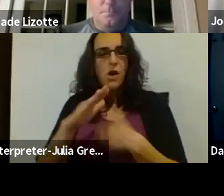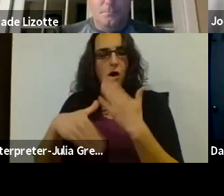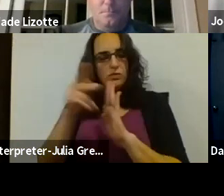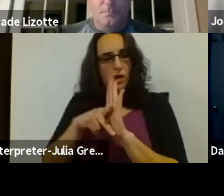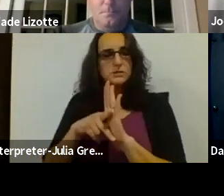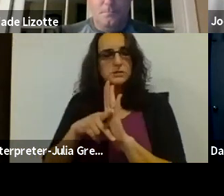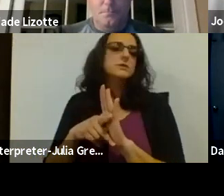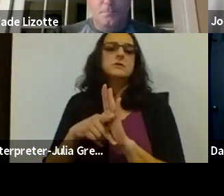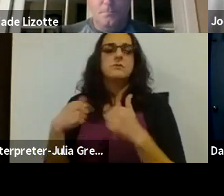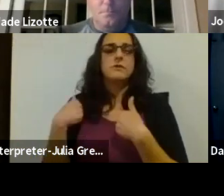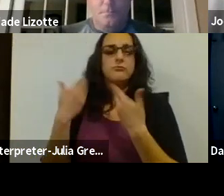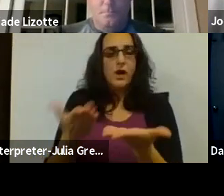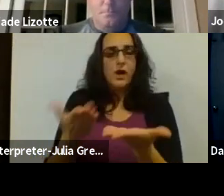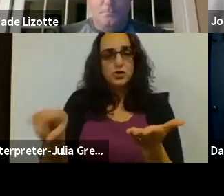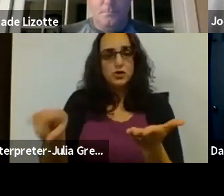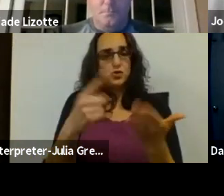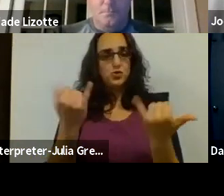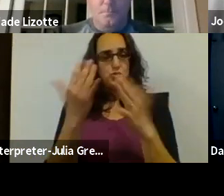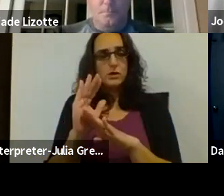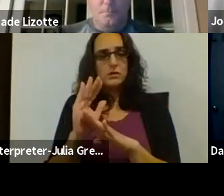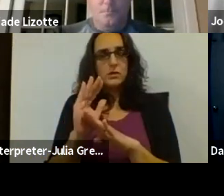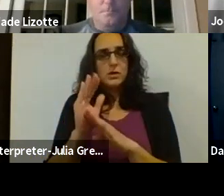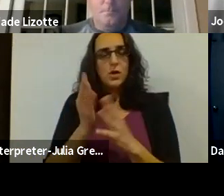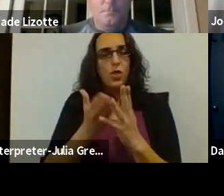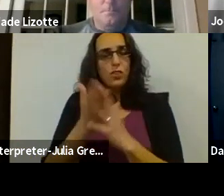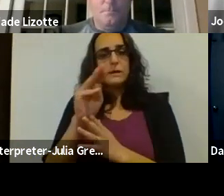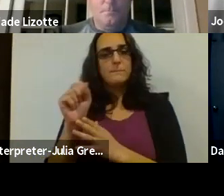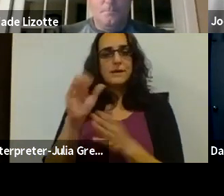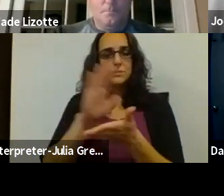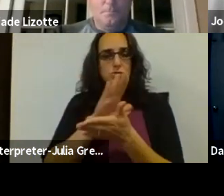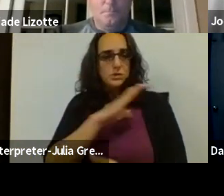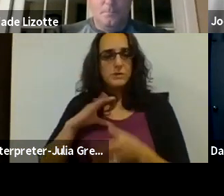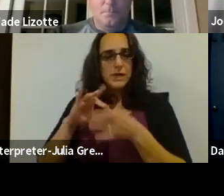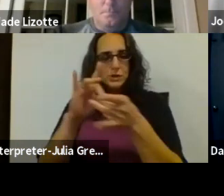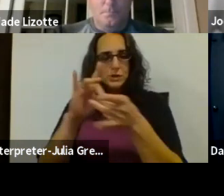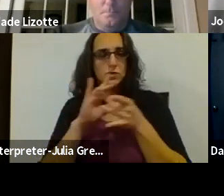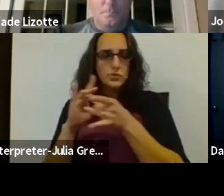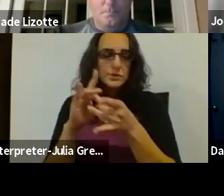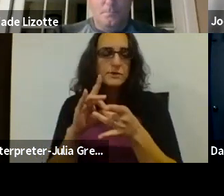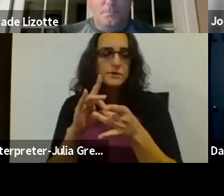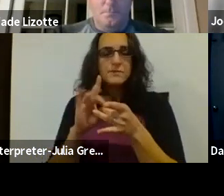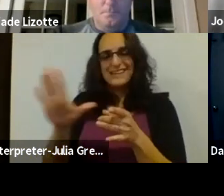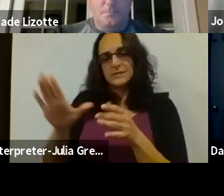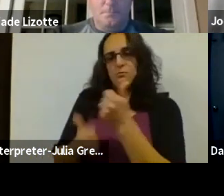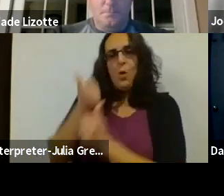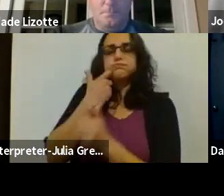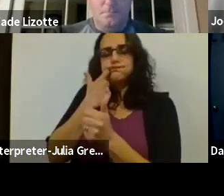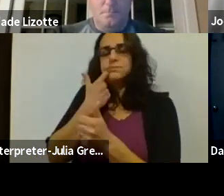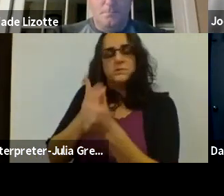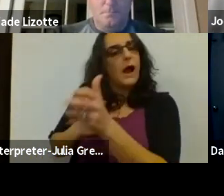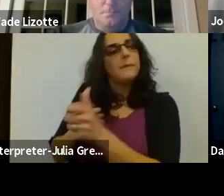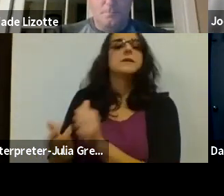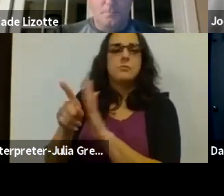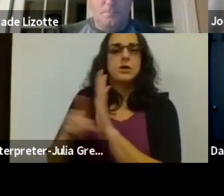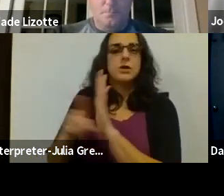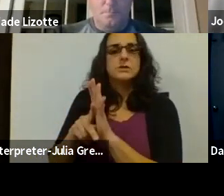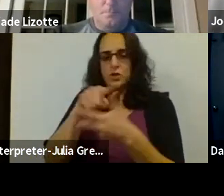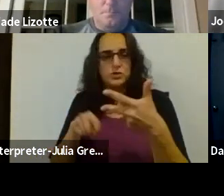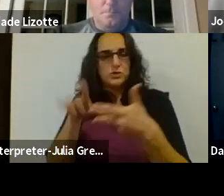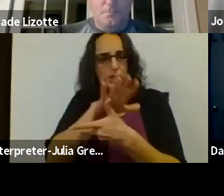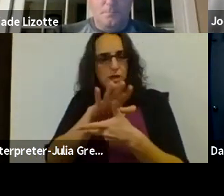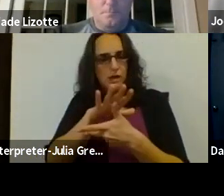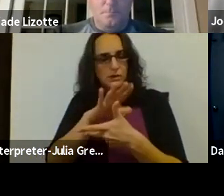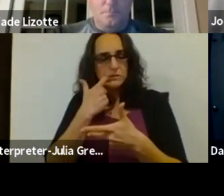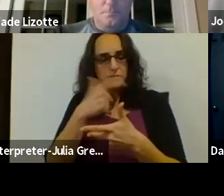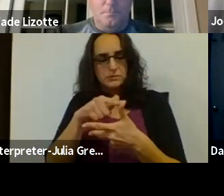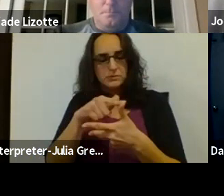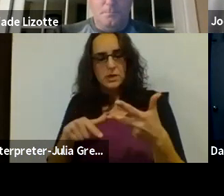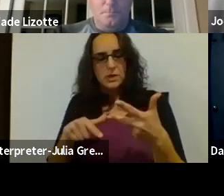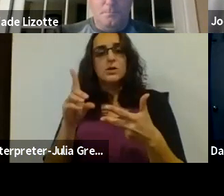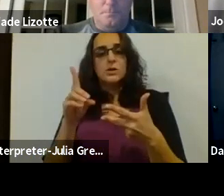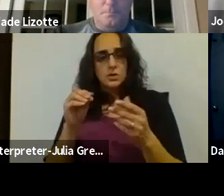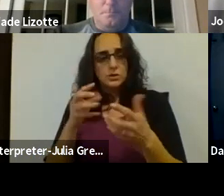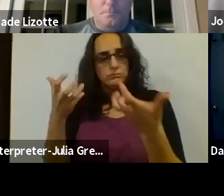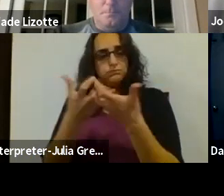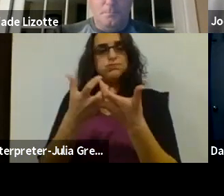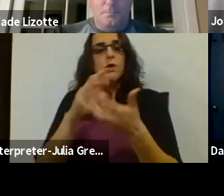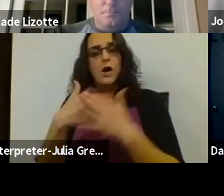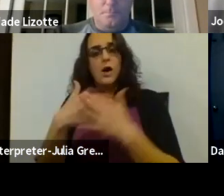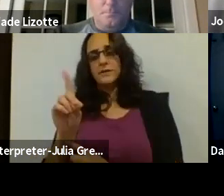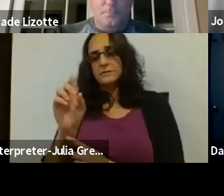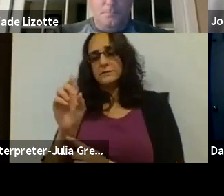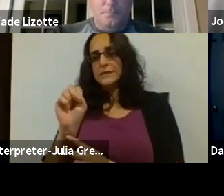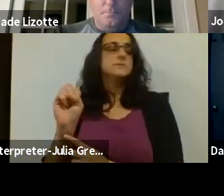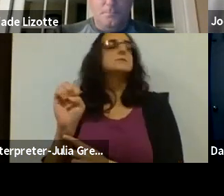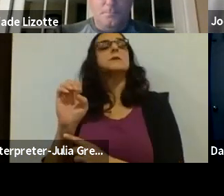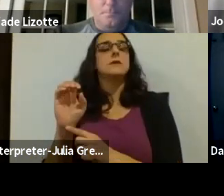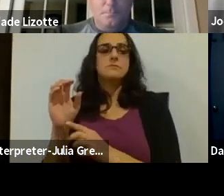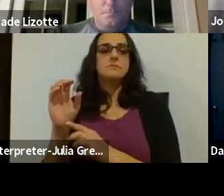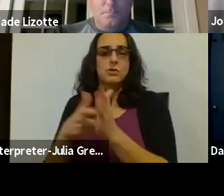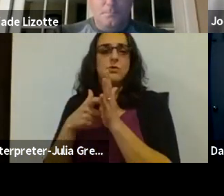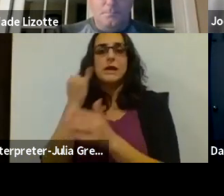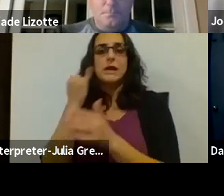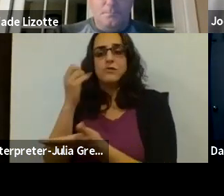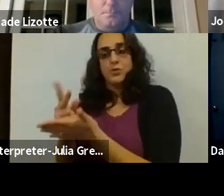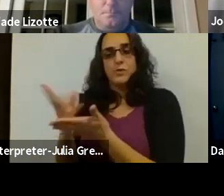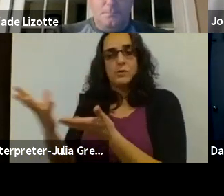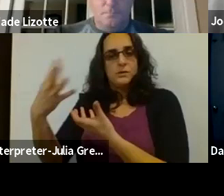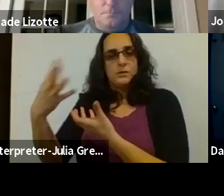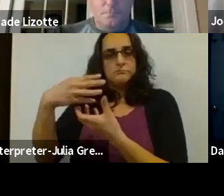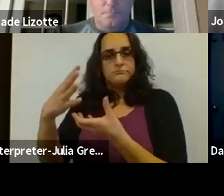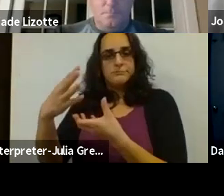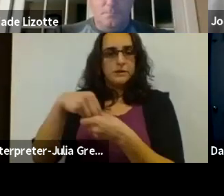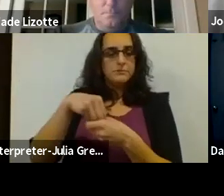Vincent Cerce: Have provided to you tonight. We're done through the Massachusetts School Committee Association. It's their most updated policies around those three areas and they do meet all the desk requirements and if approved will be part of the process for this desk review as we move forward.